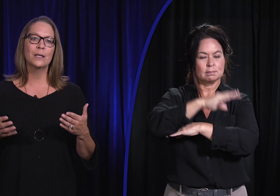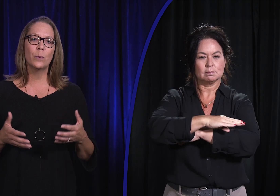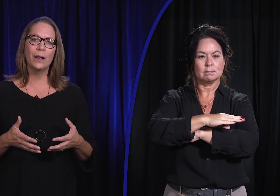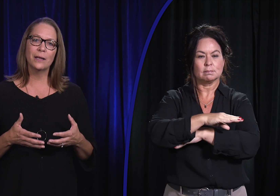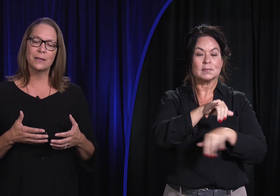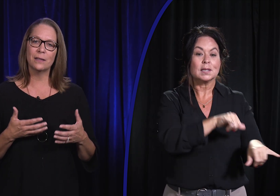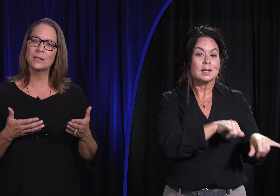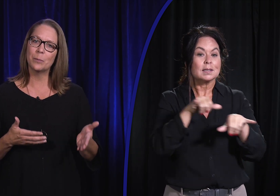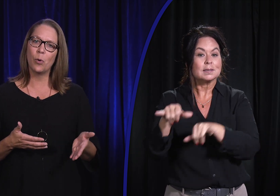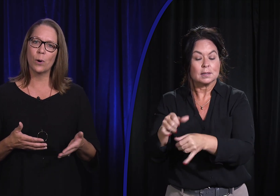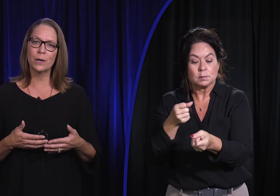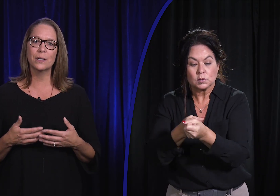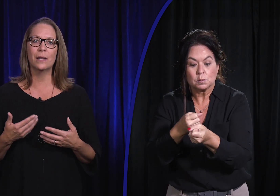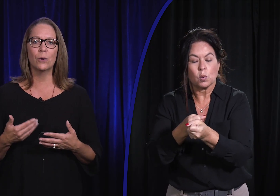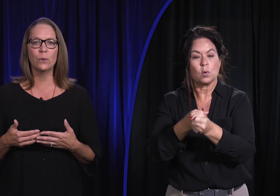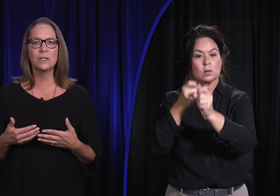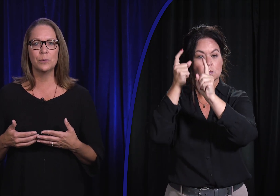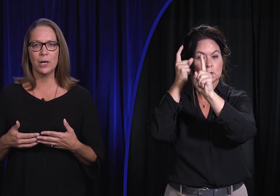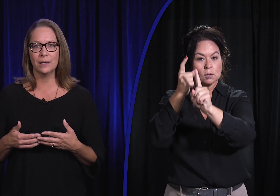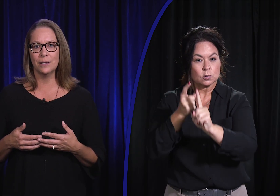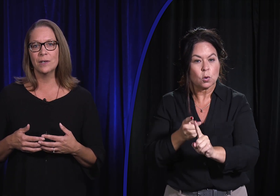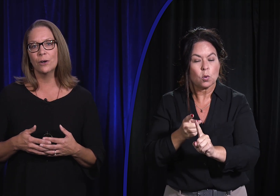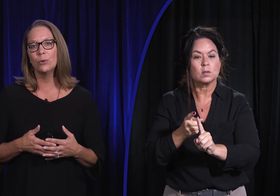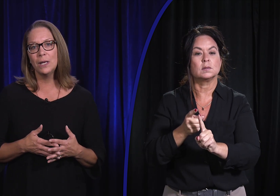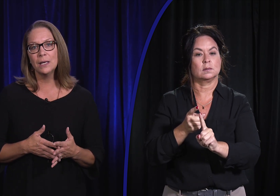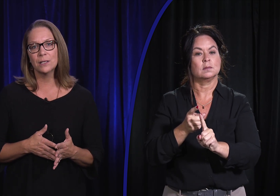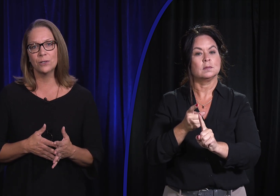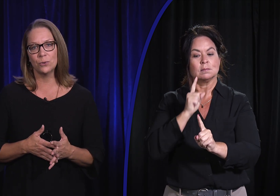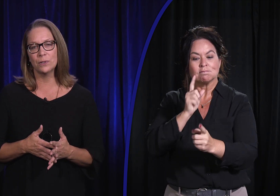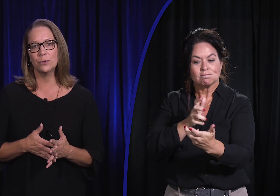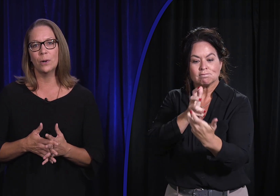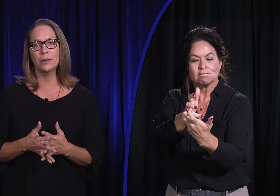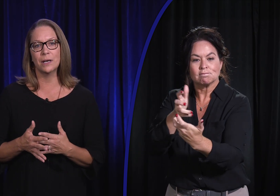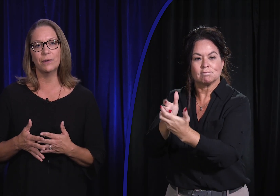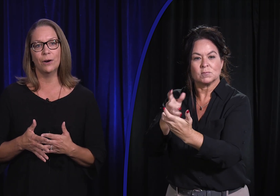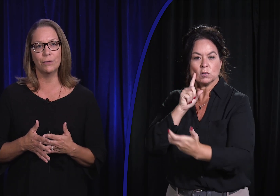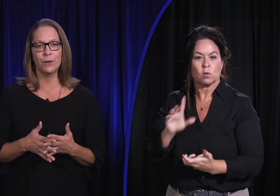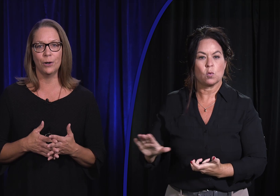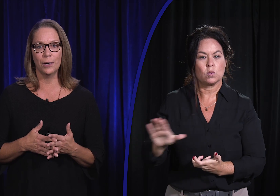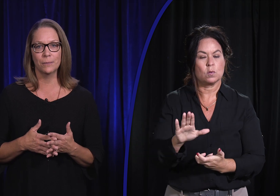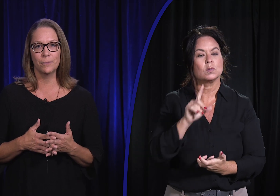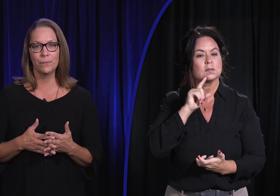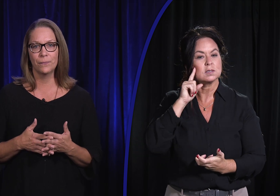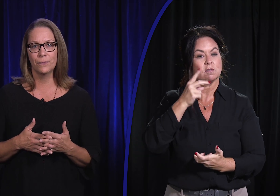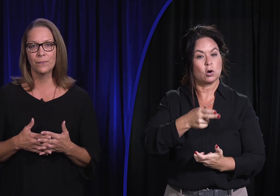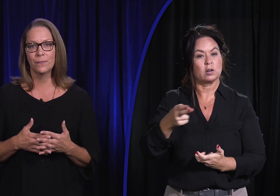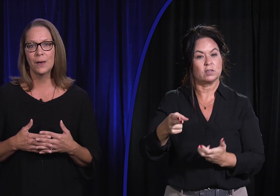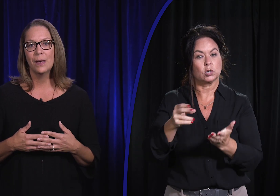as well as that the support and the goals and objectives are unique to students who are deaf and hard of hearing.